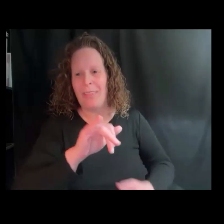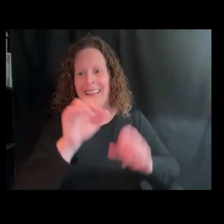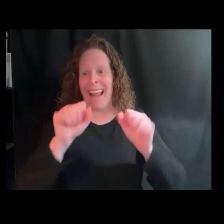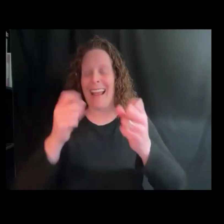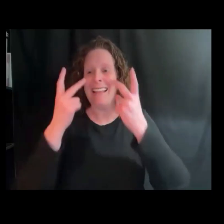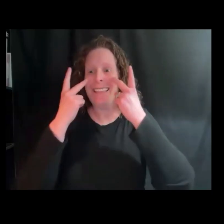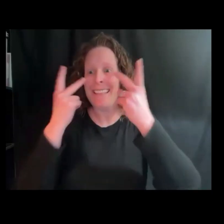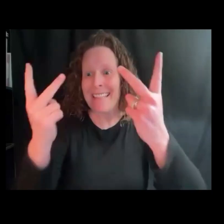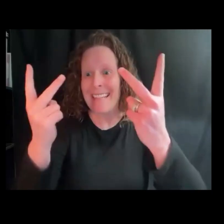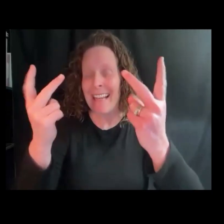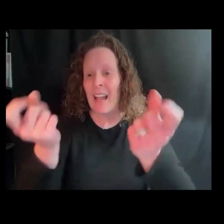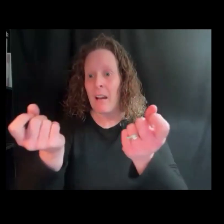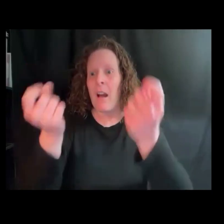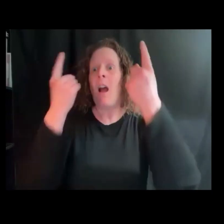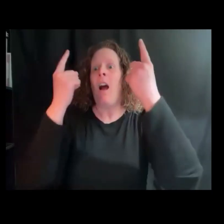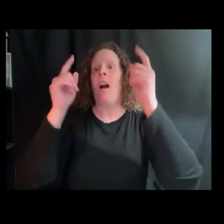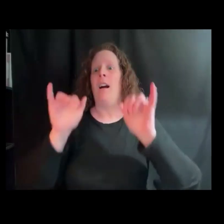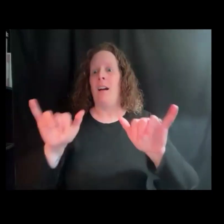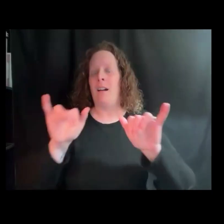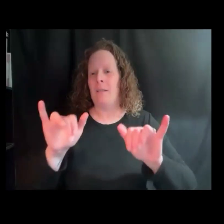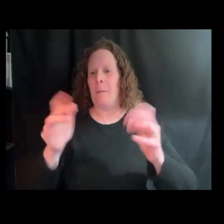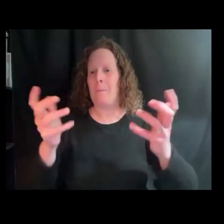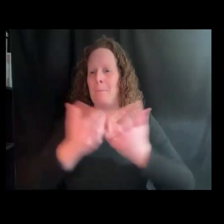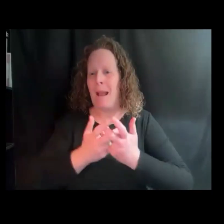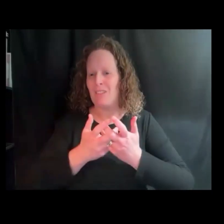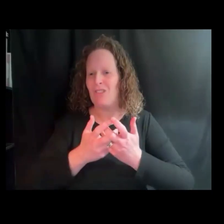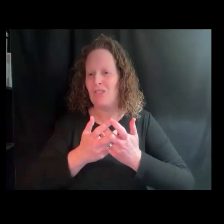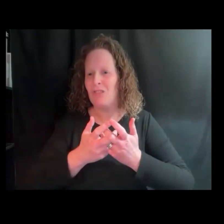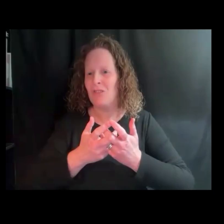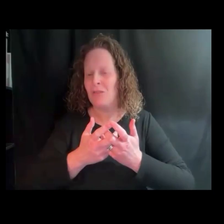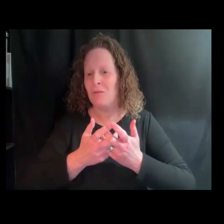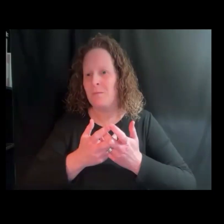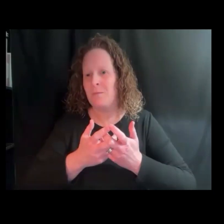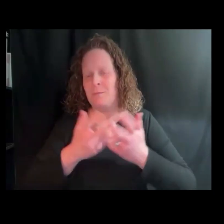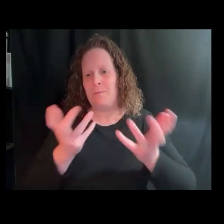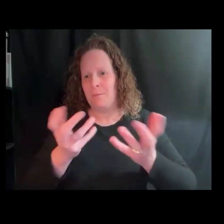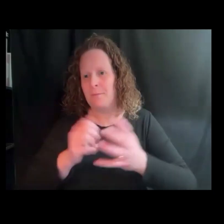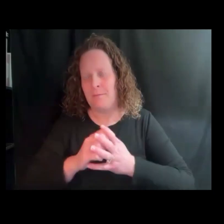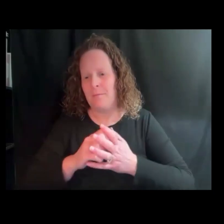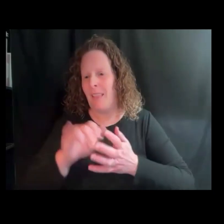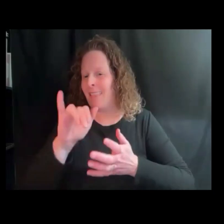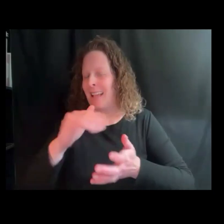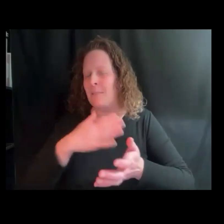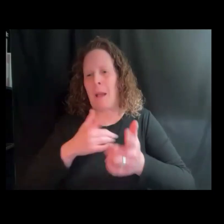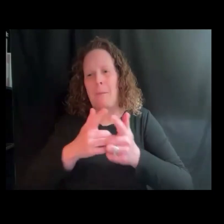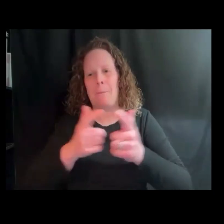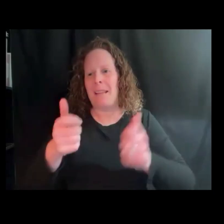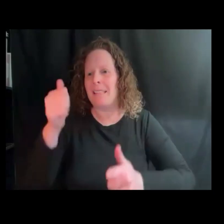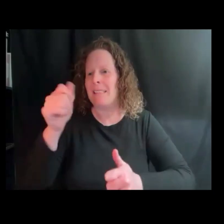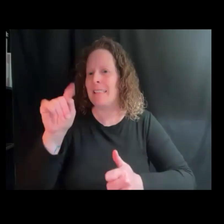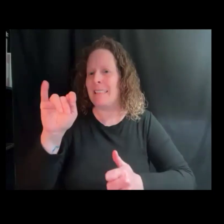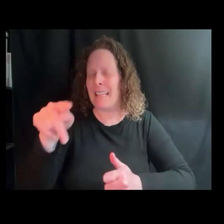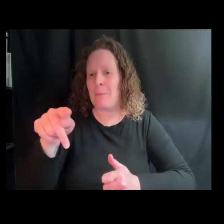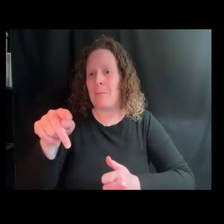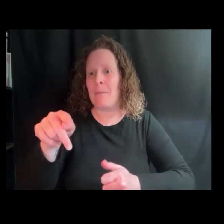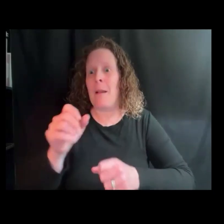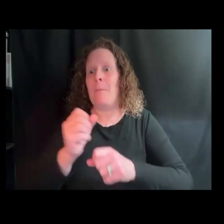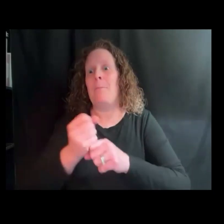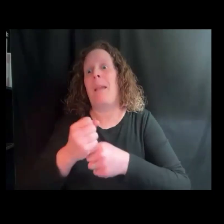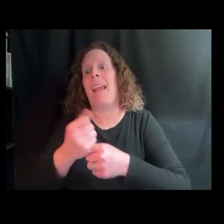students benefit because they can see the interpreter up there interacting with that poster. They'll be following what the teacher is saying